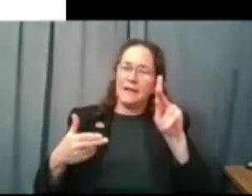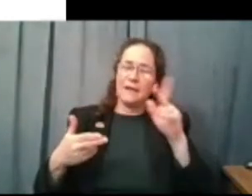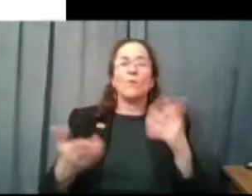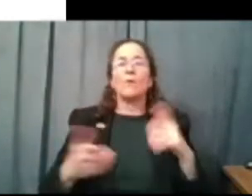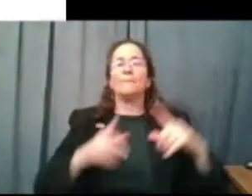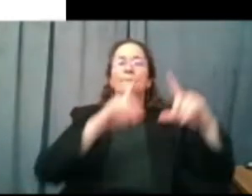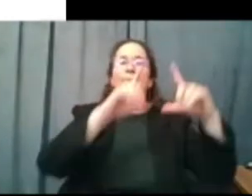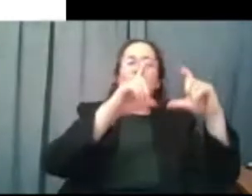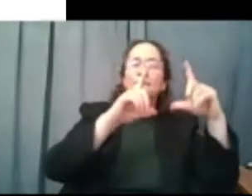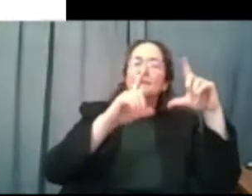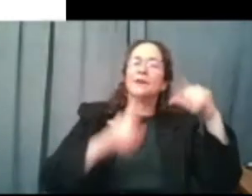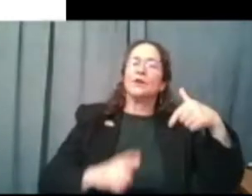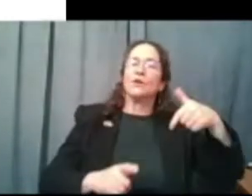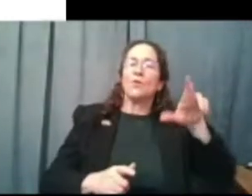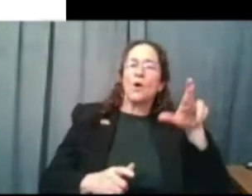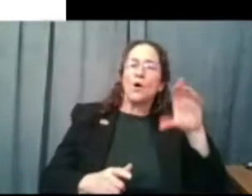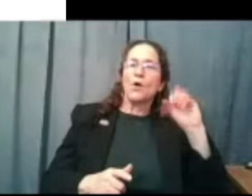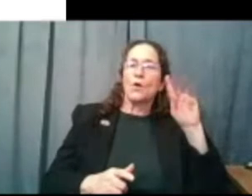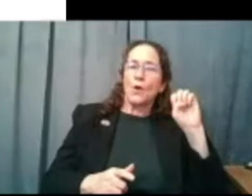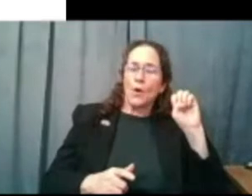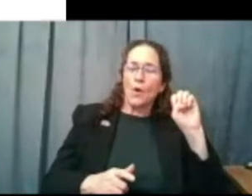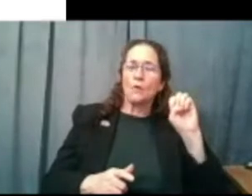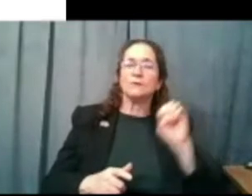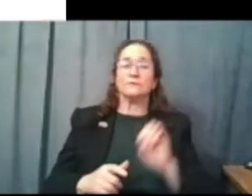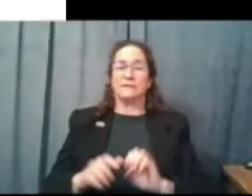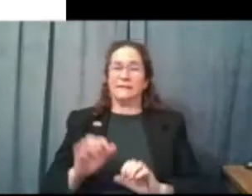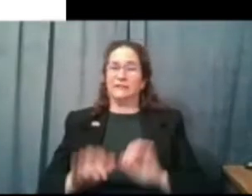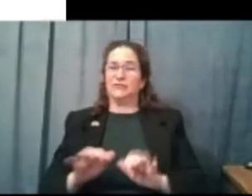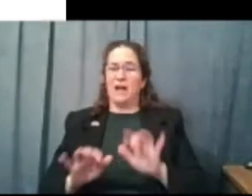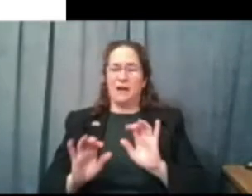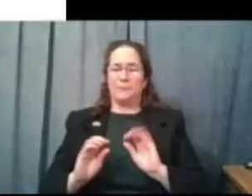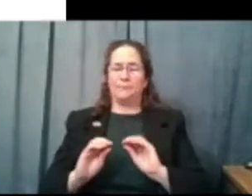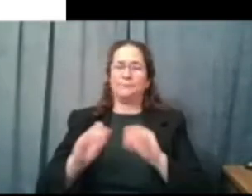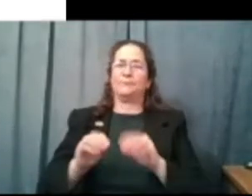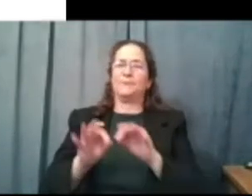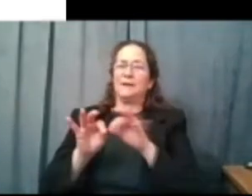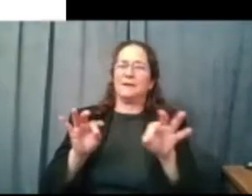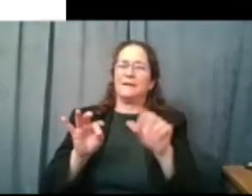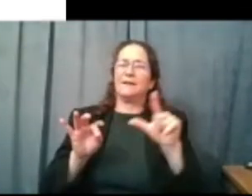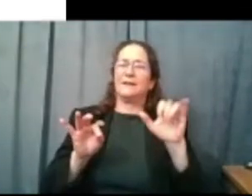or it will also be placed in the chat so you have multiple ways to access this Padlet.